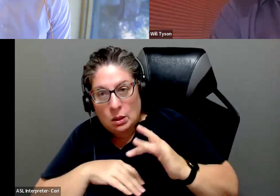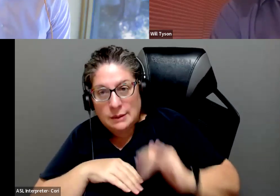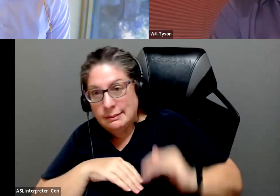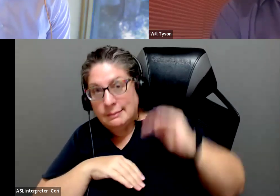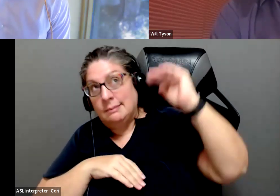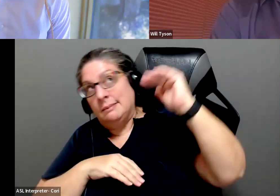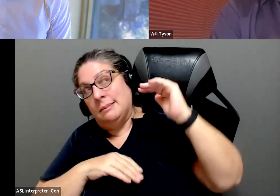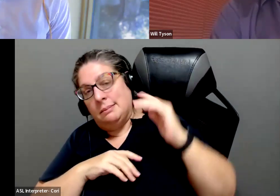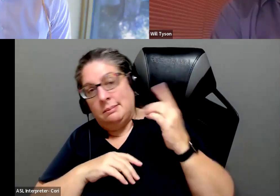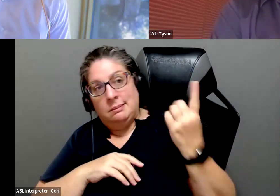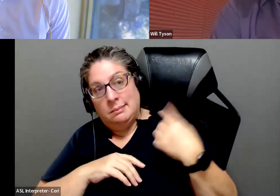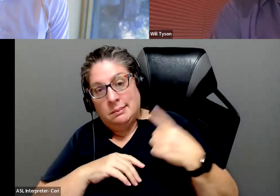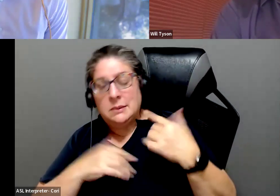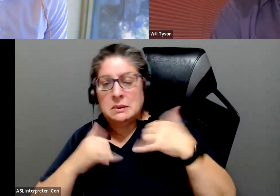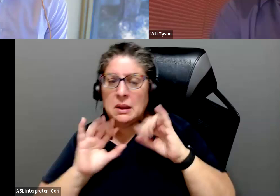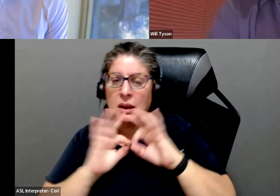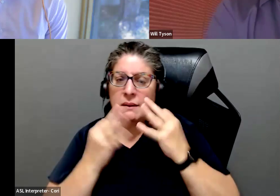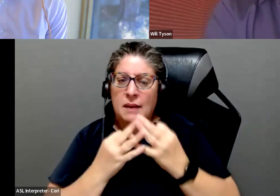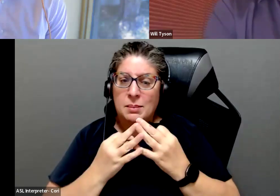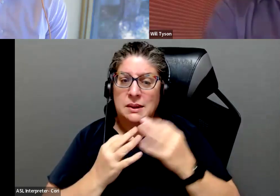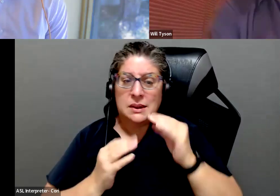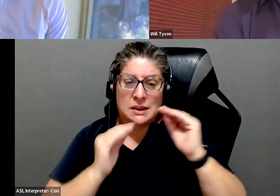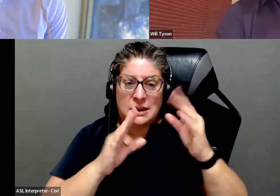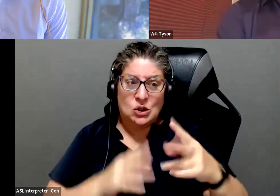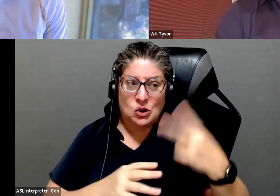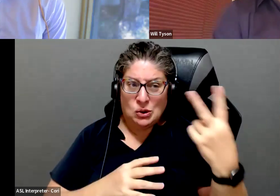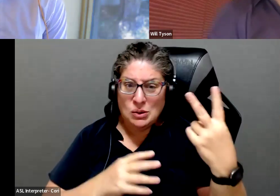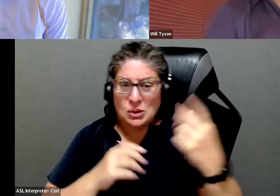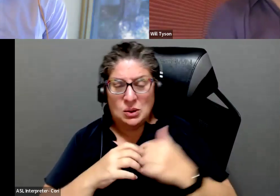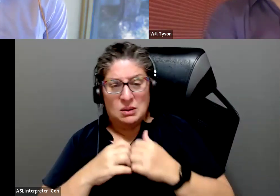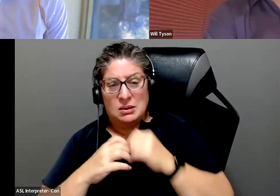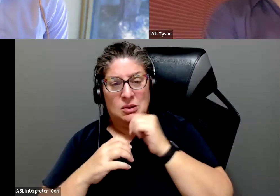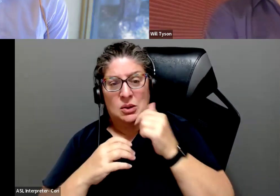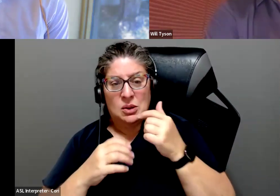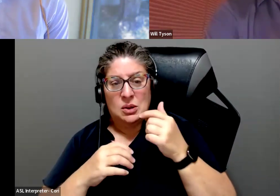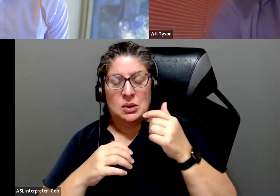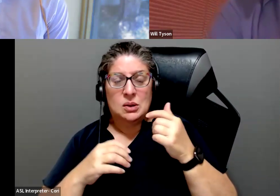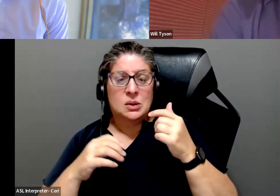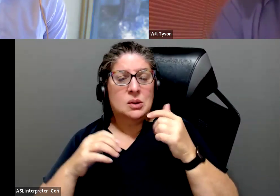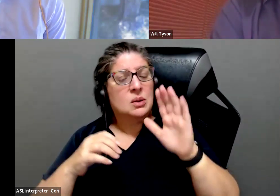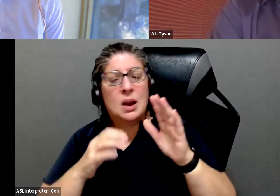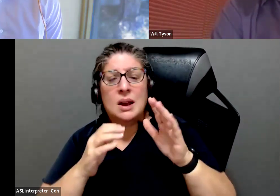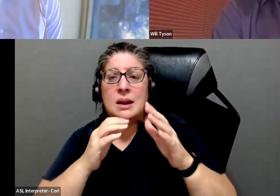While we were still a household of two teachers , so not an upper-class household by any stretch.